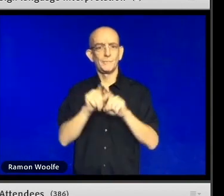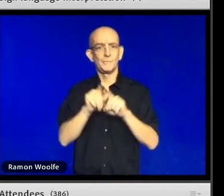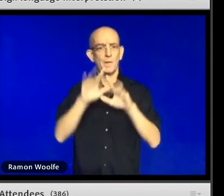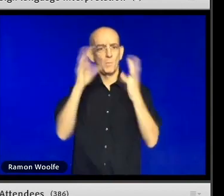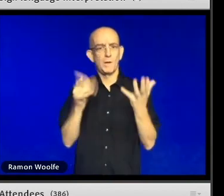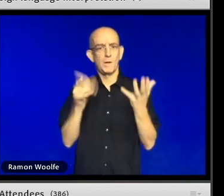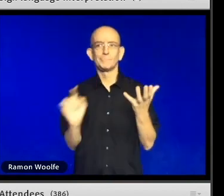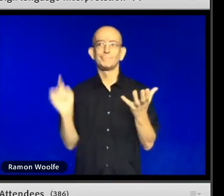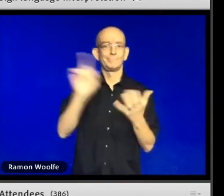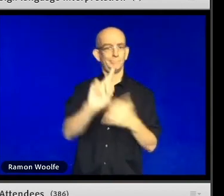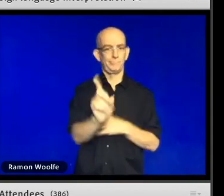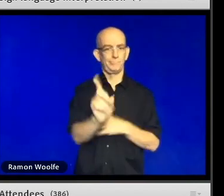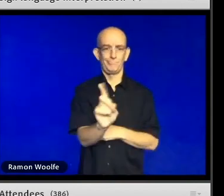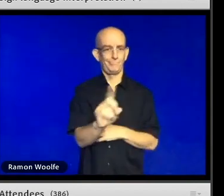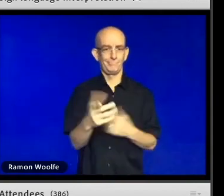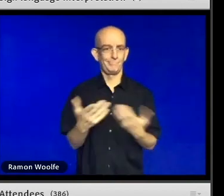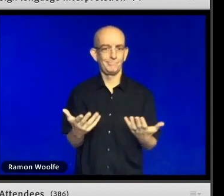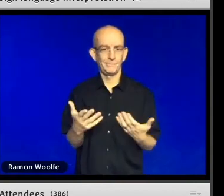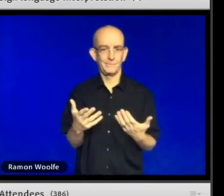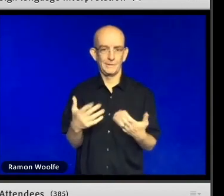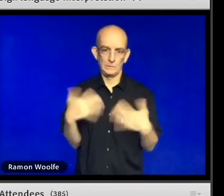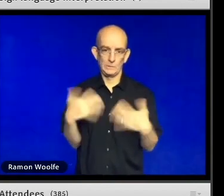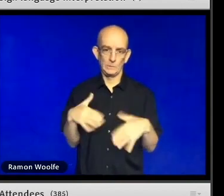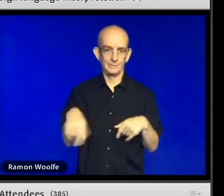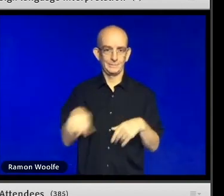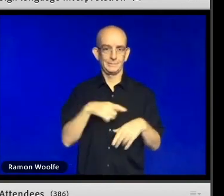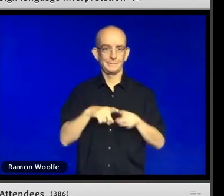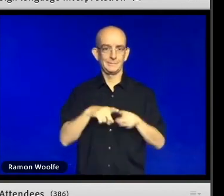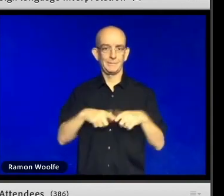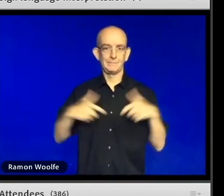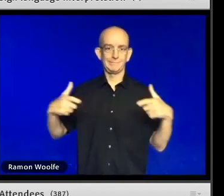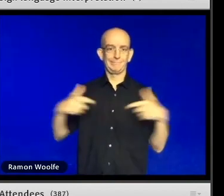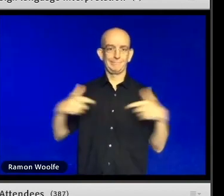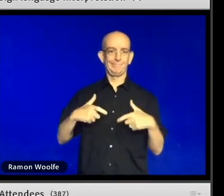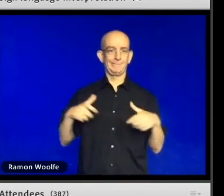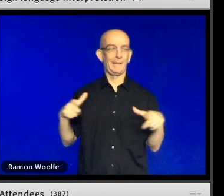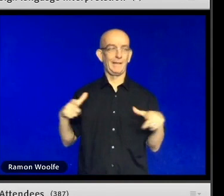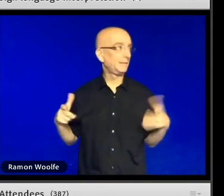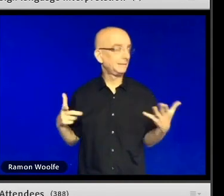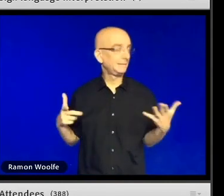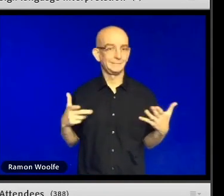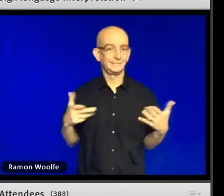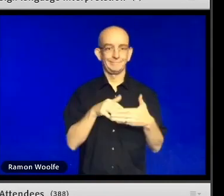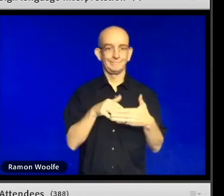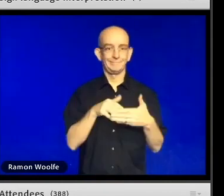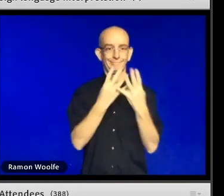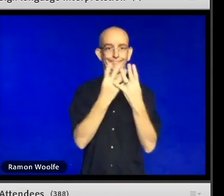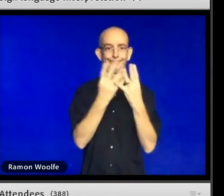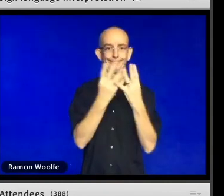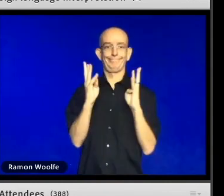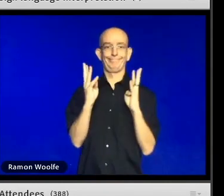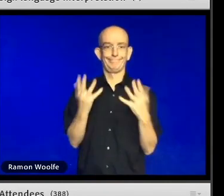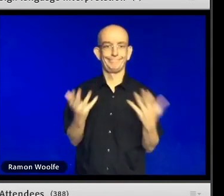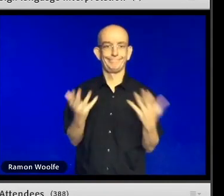I am talking to you no you and the internet cut off and it came back. I'm talking with